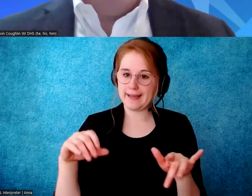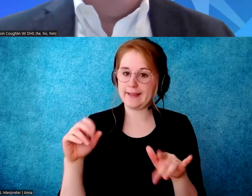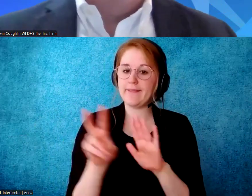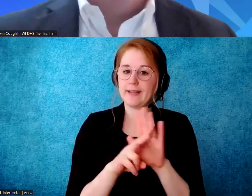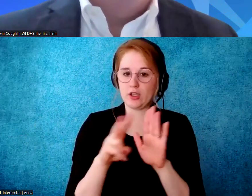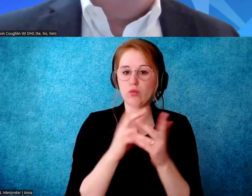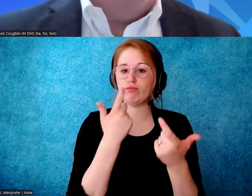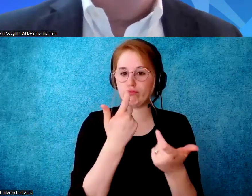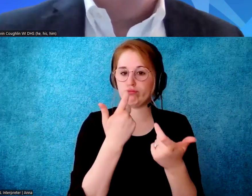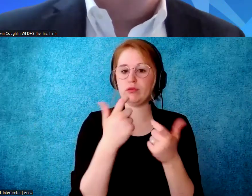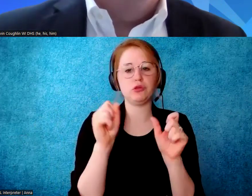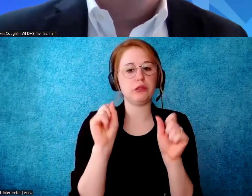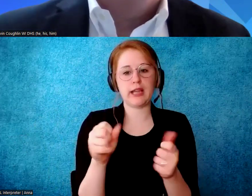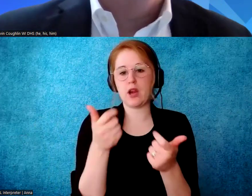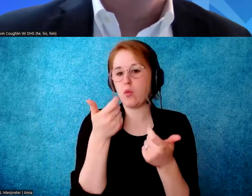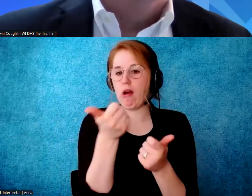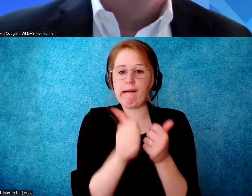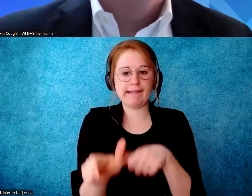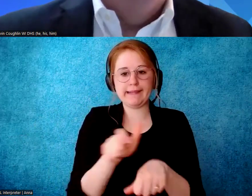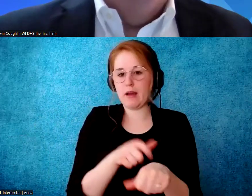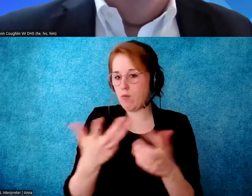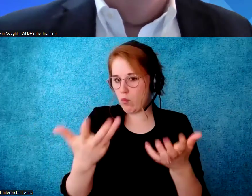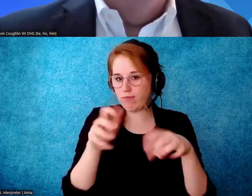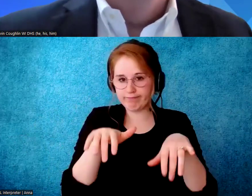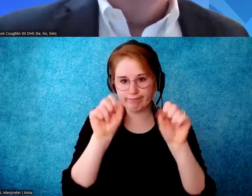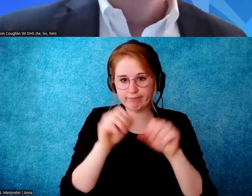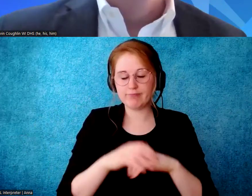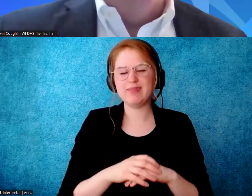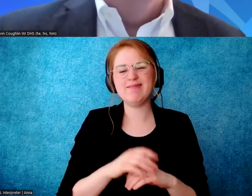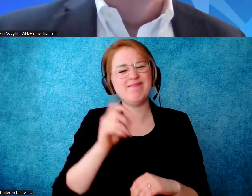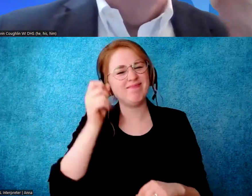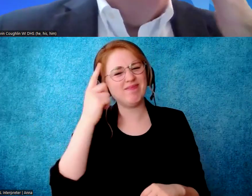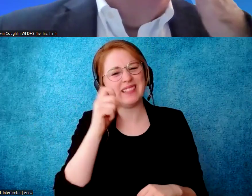so it's on demand whenever people wanna take the class, but they're not just on their own.